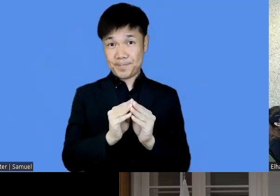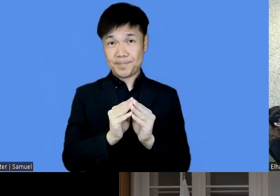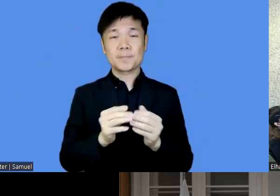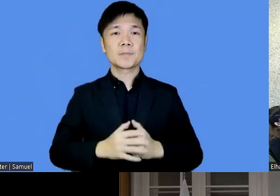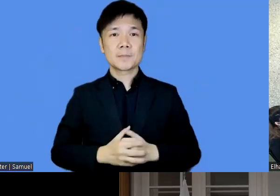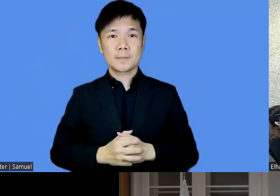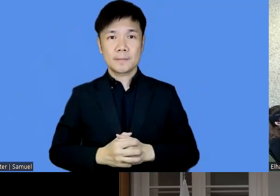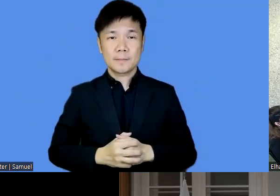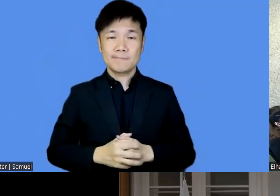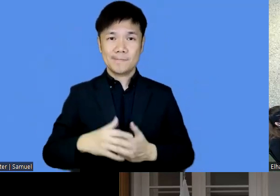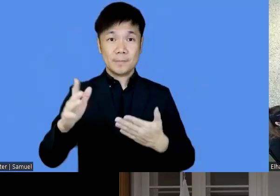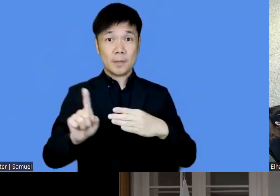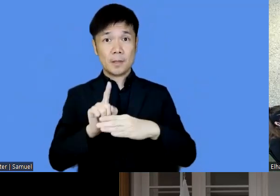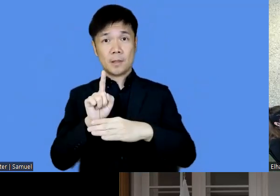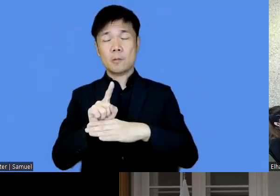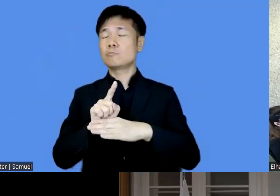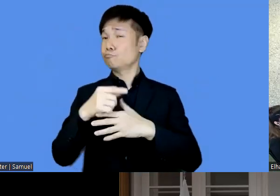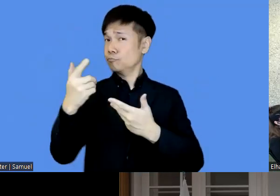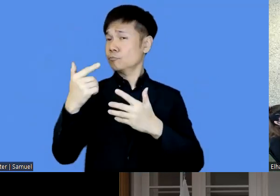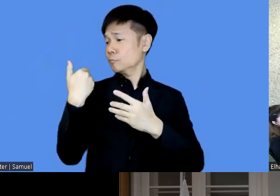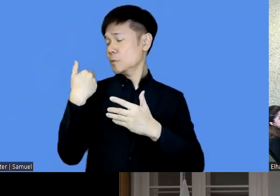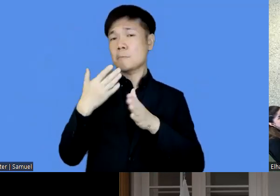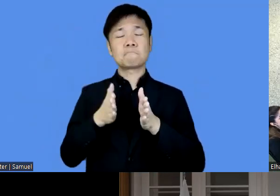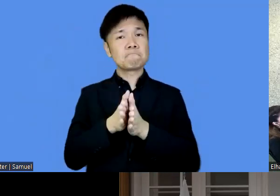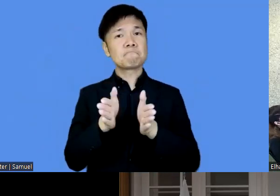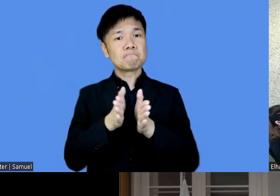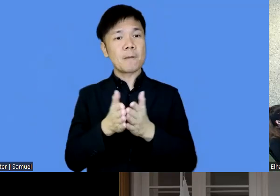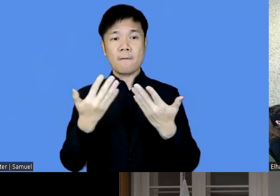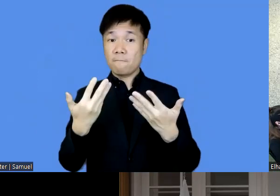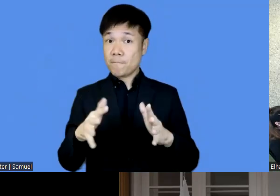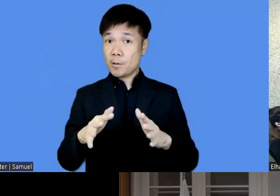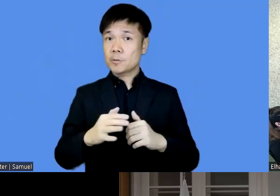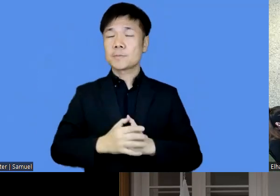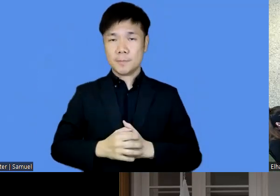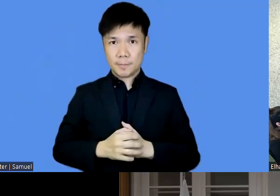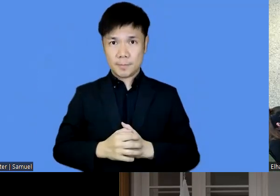Our speakers already talked to that more or less when they were trying to give us a picture